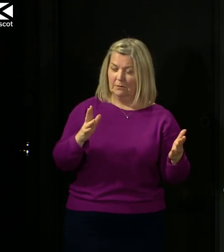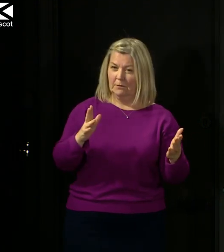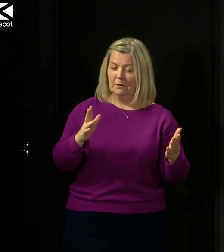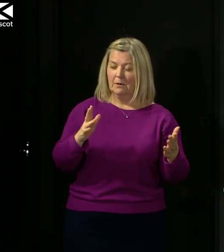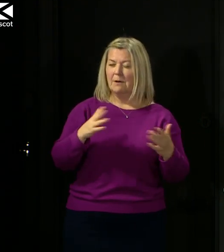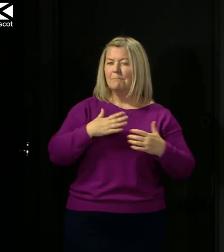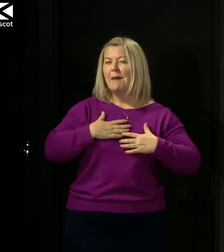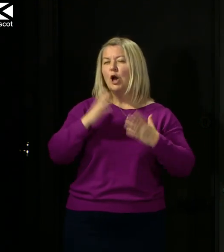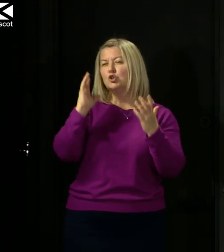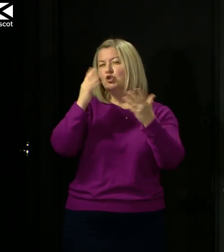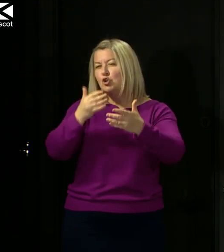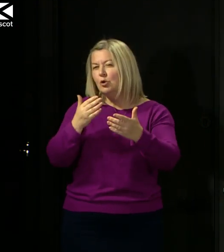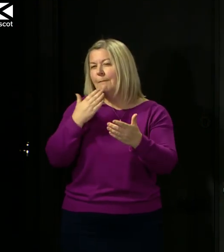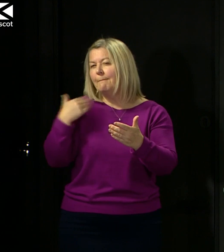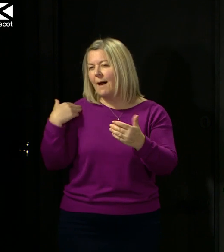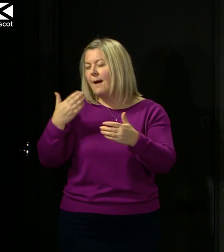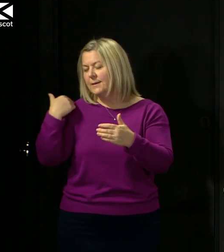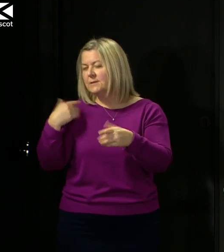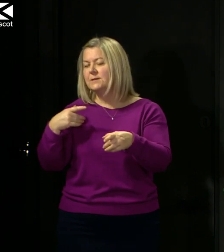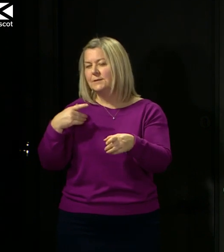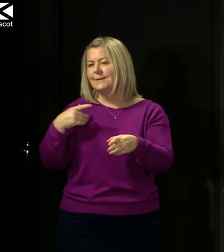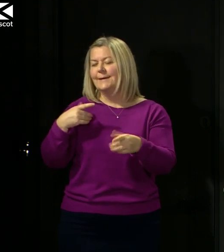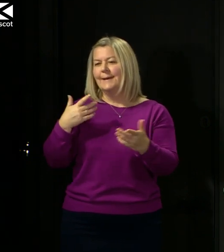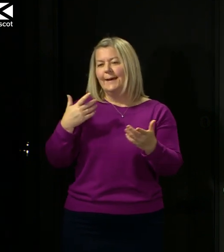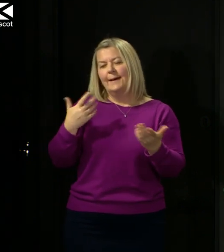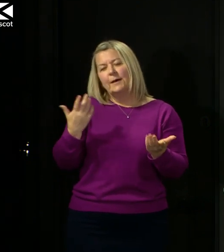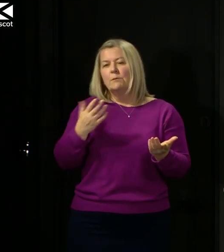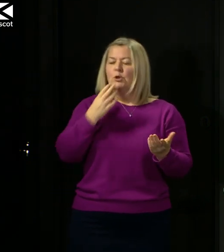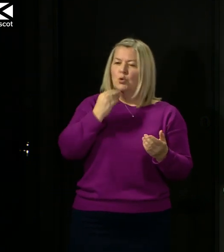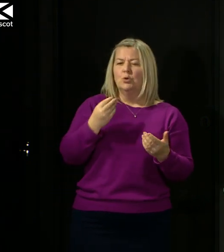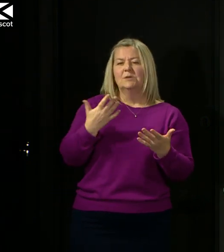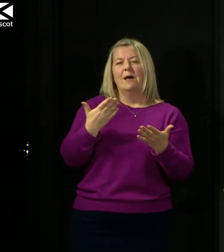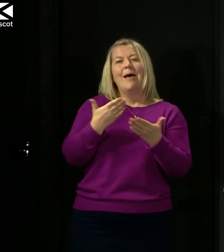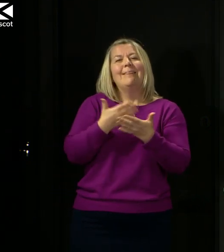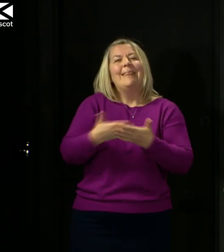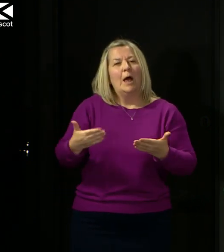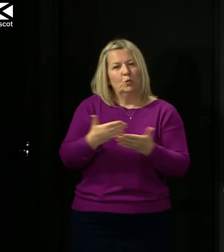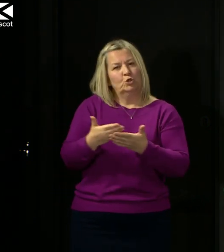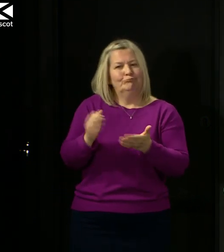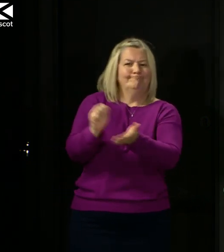is still my concern, is that we use language that people hear, whatever the technical meaning